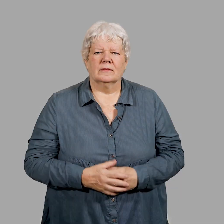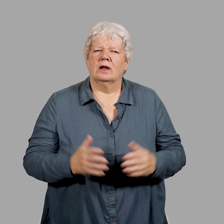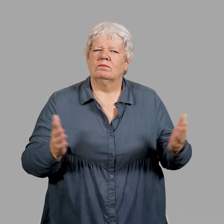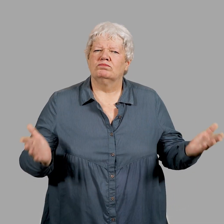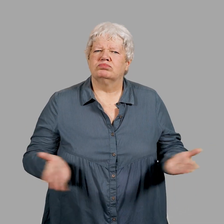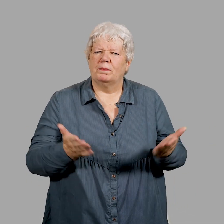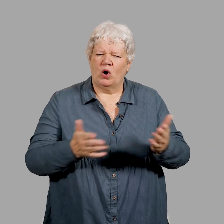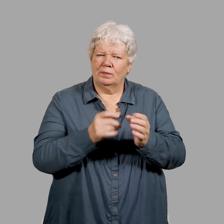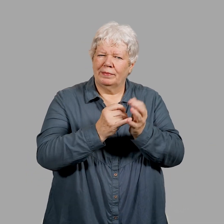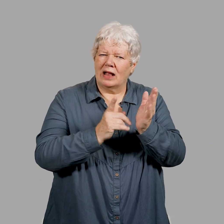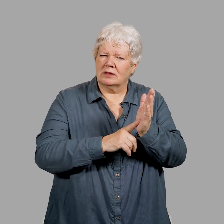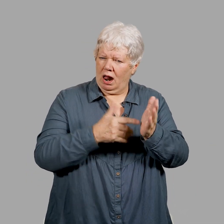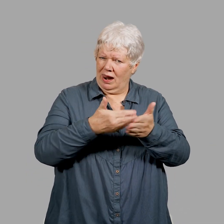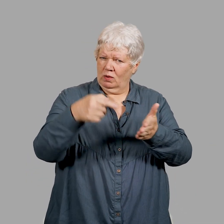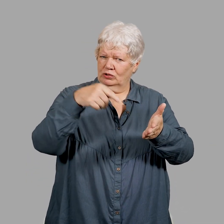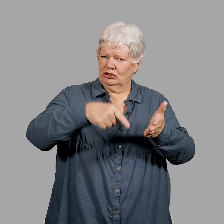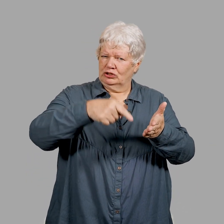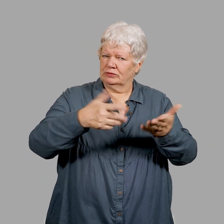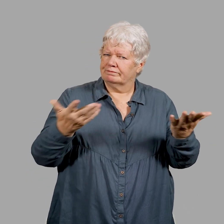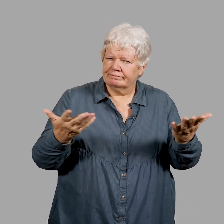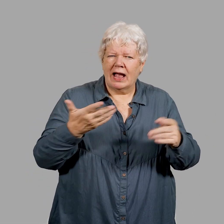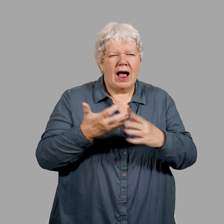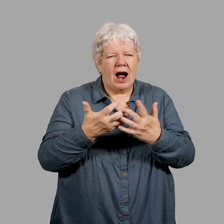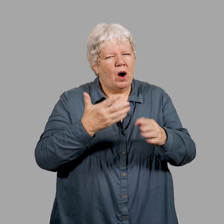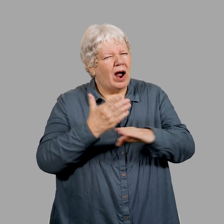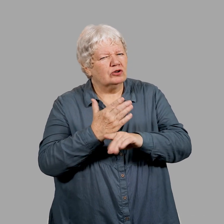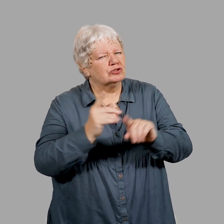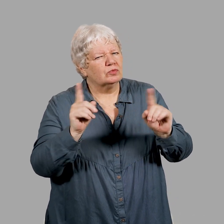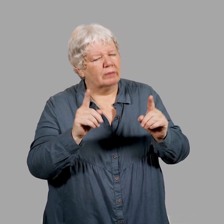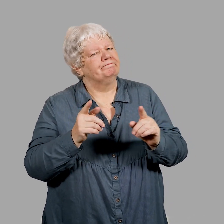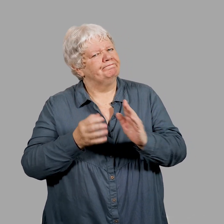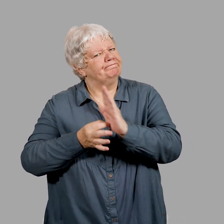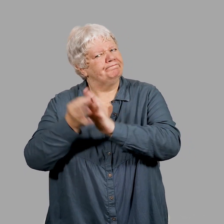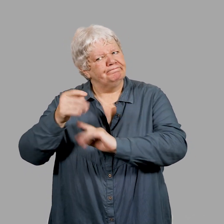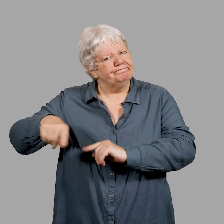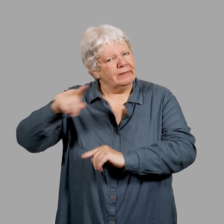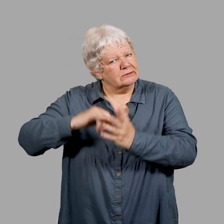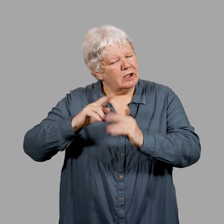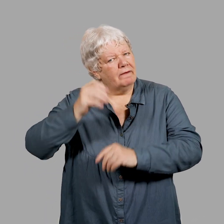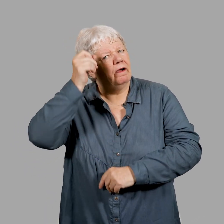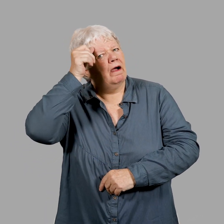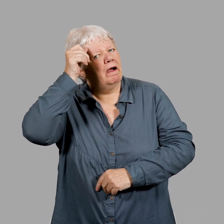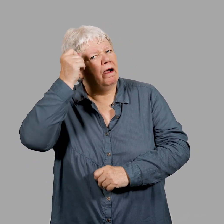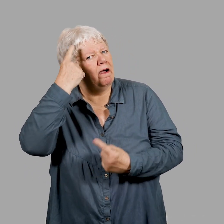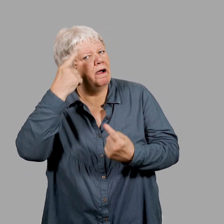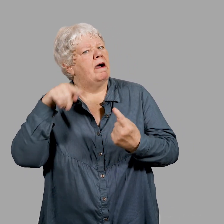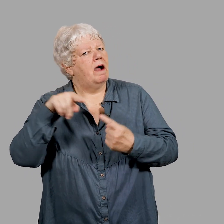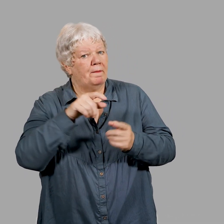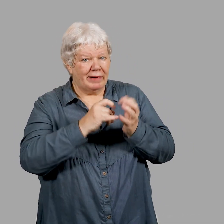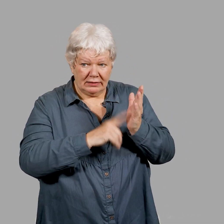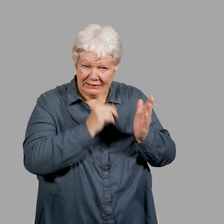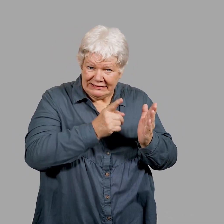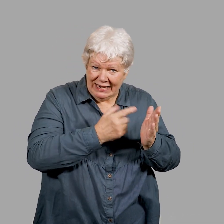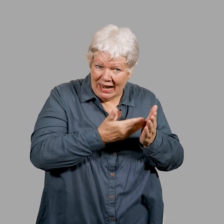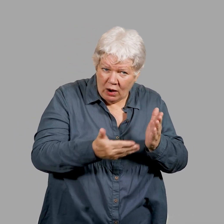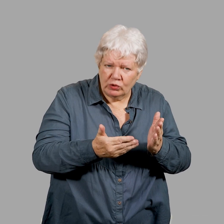Action: Increase staff awareness of BSL as a language